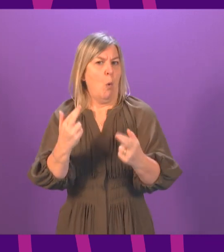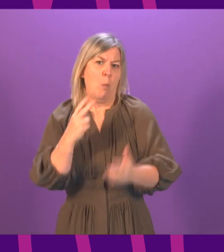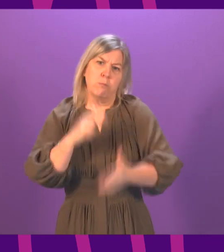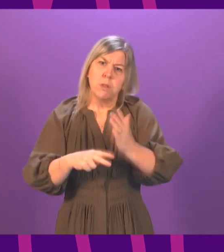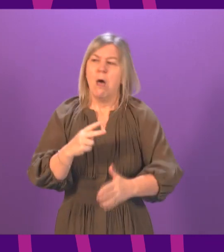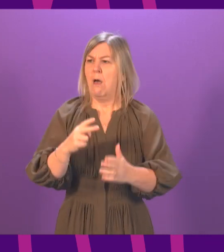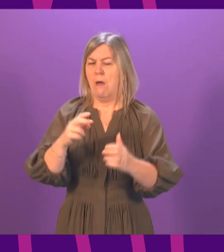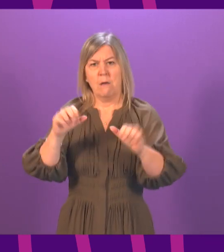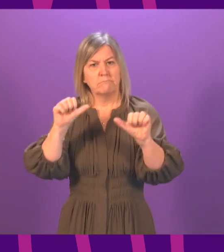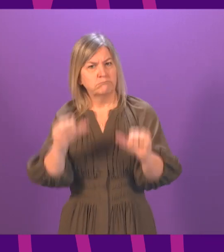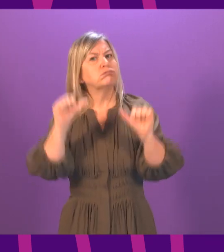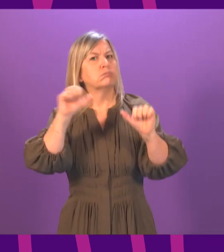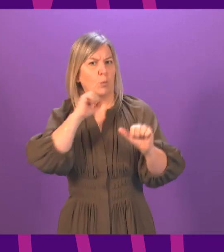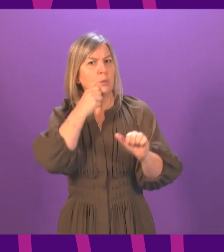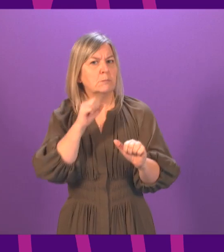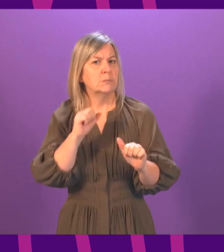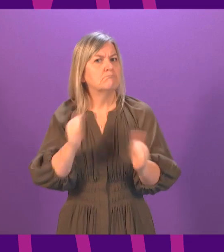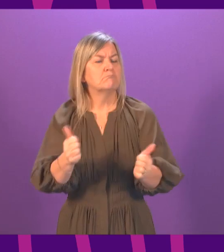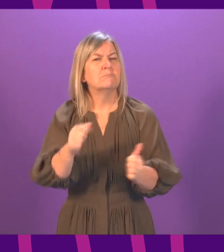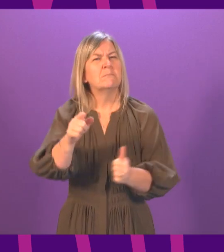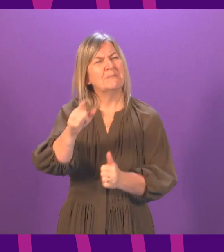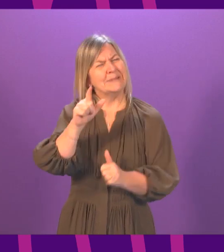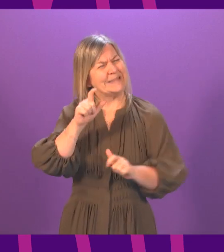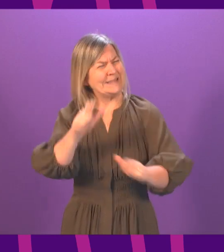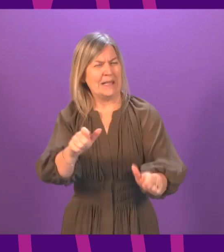However, the First Minister has so far sought to blame the slow vaccination rate on